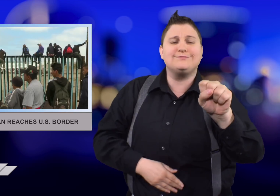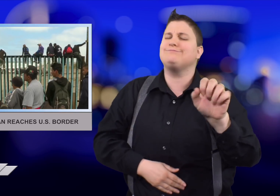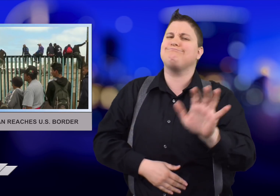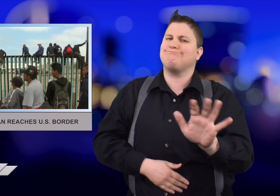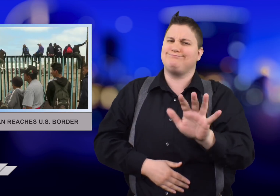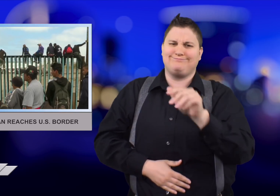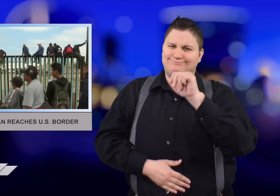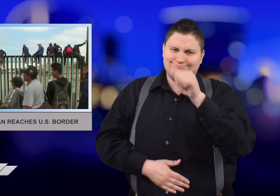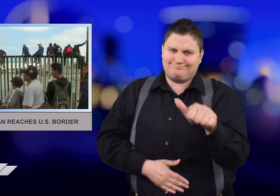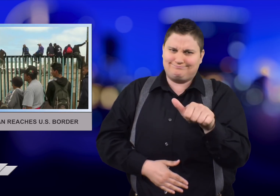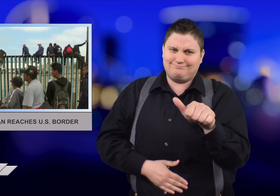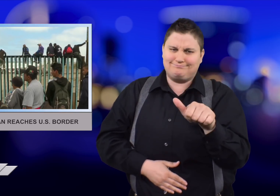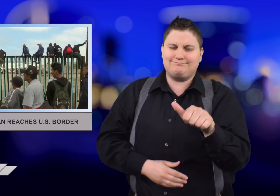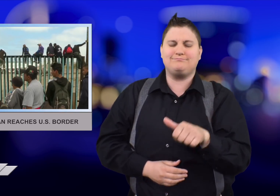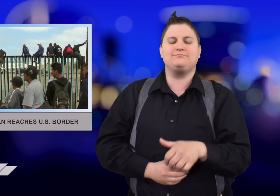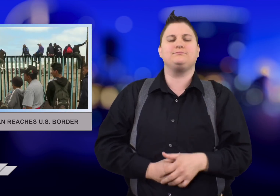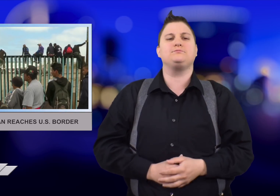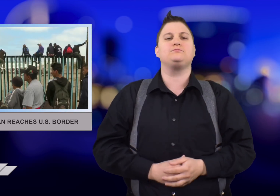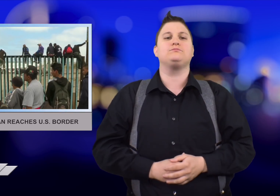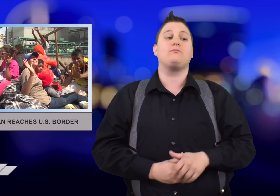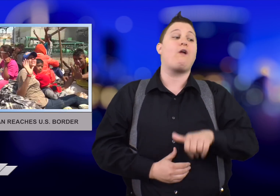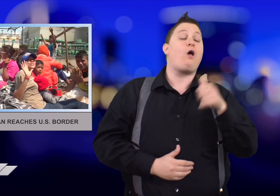over into the United States.